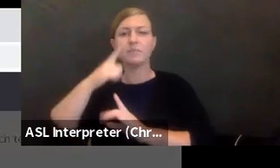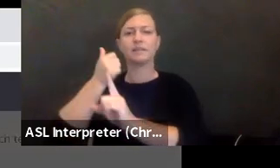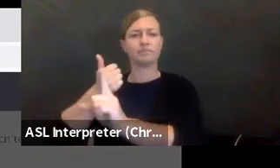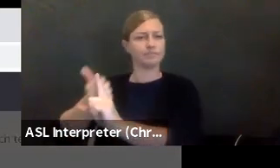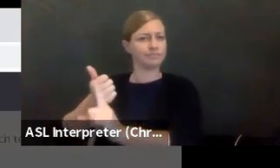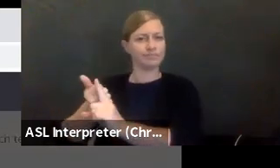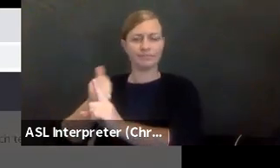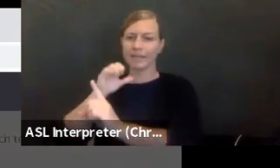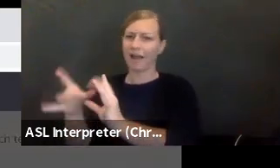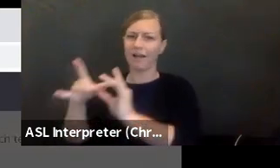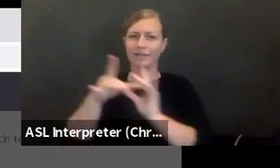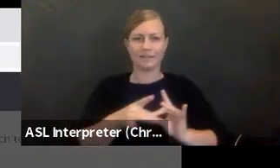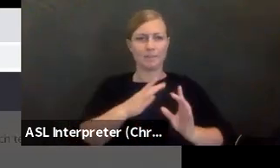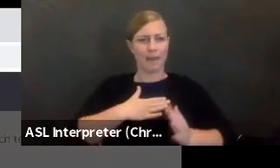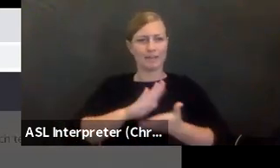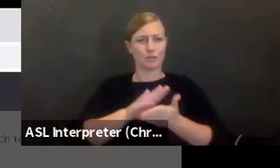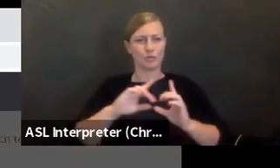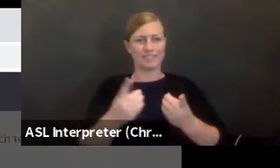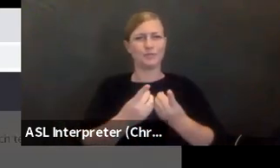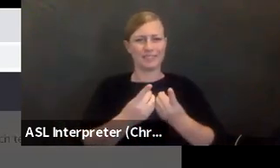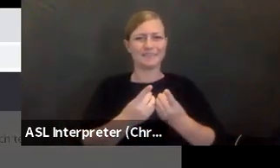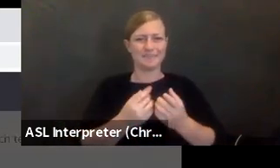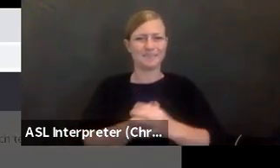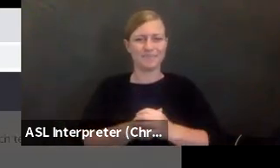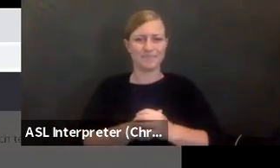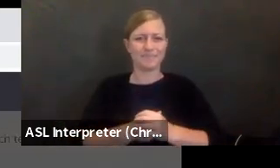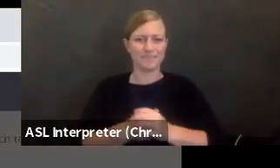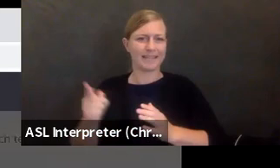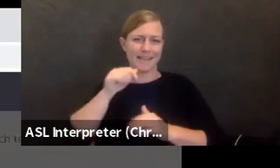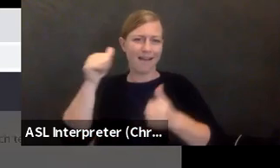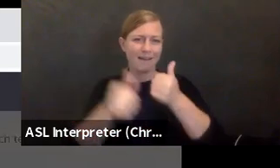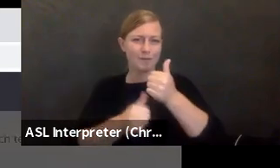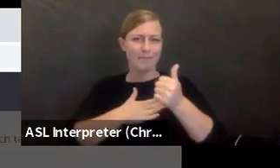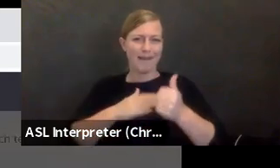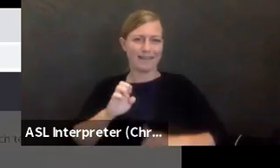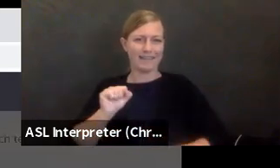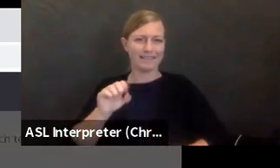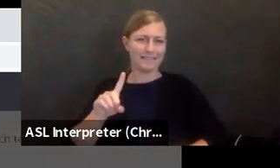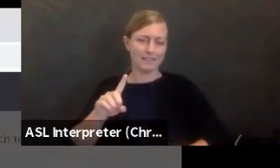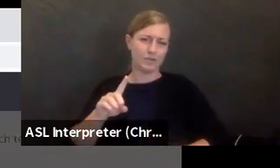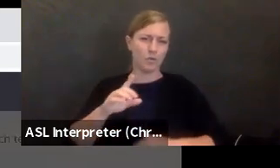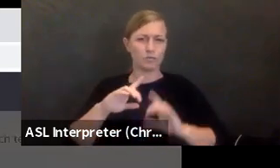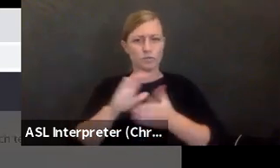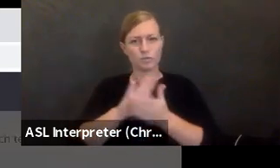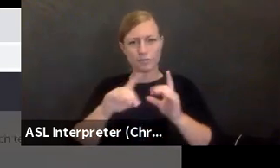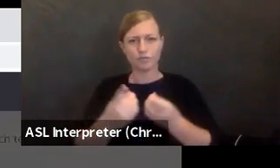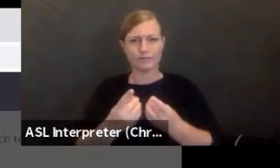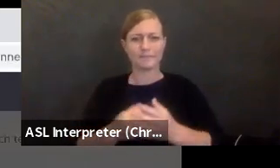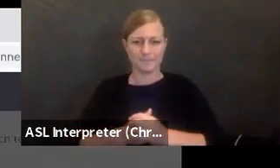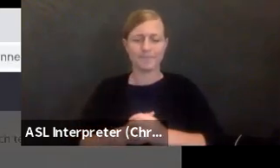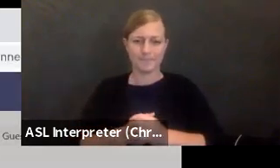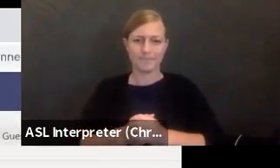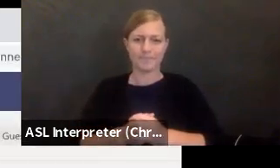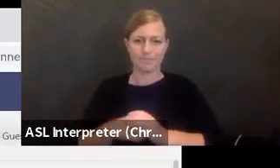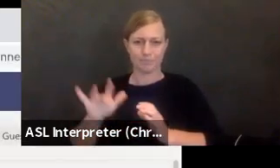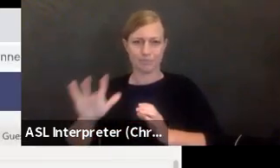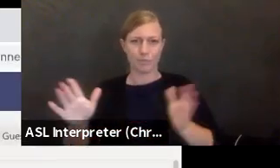A guest teacher in my class.